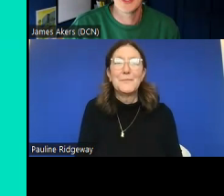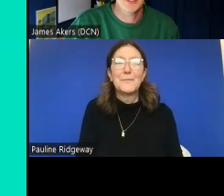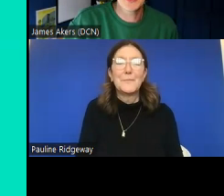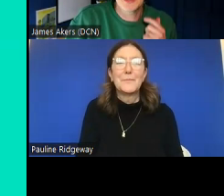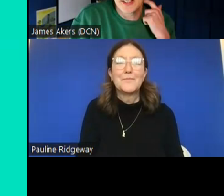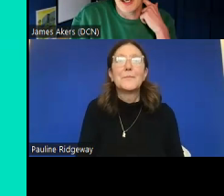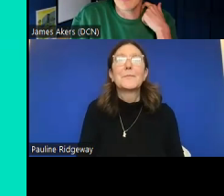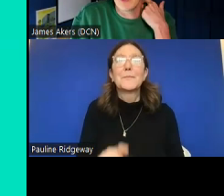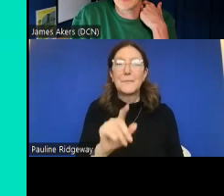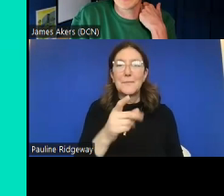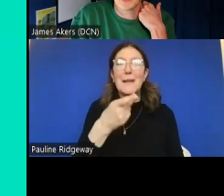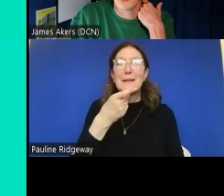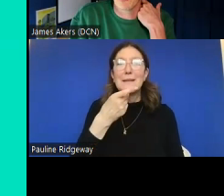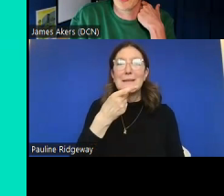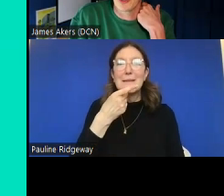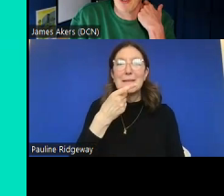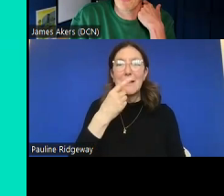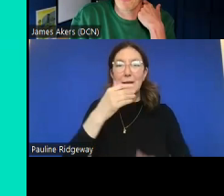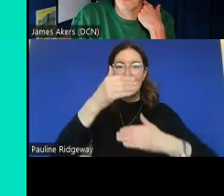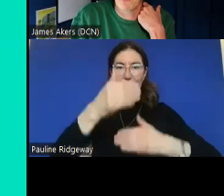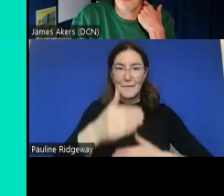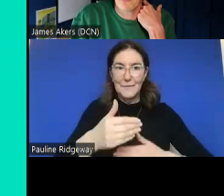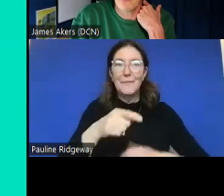The second section I want to talk about,